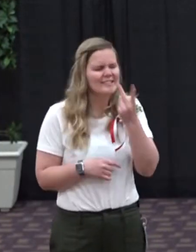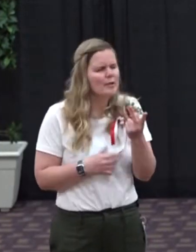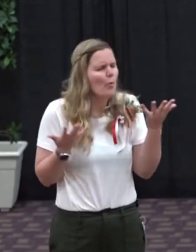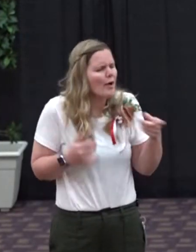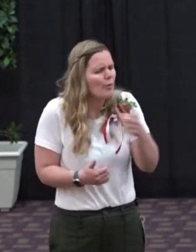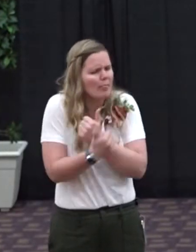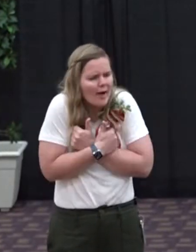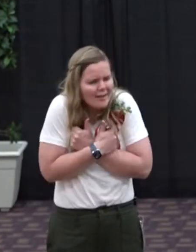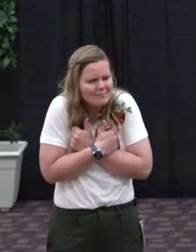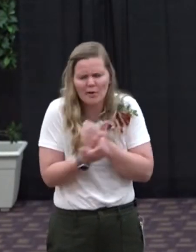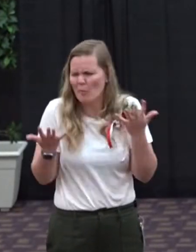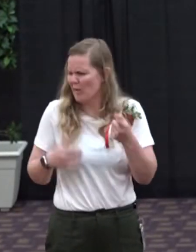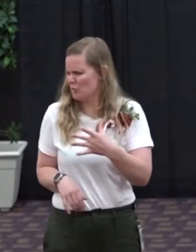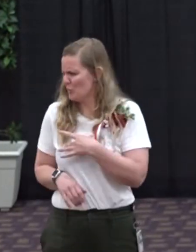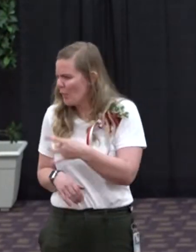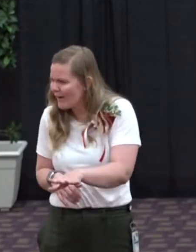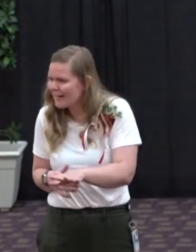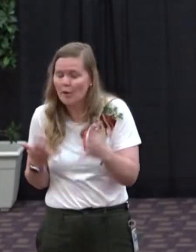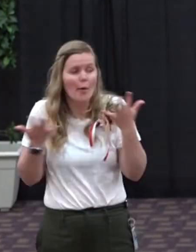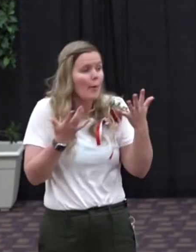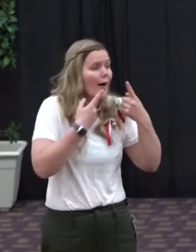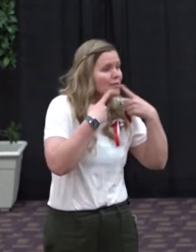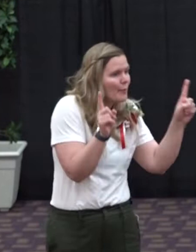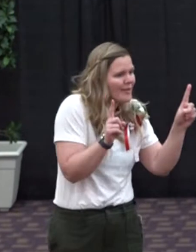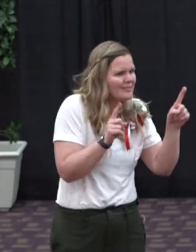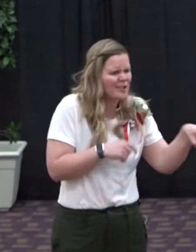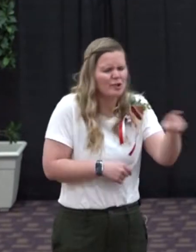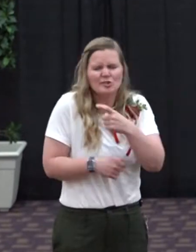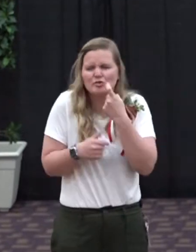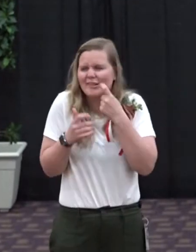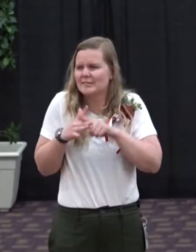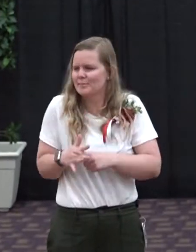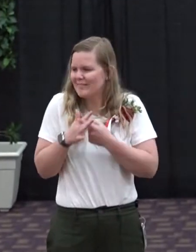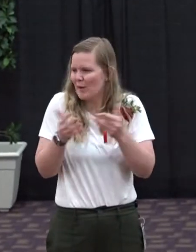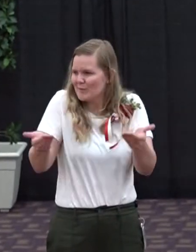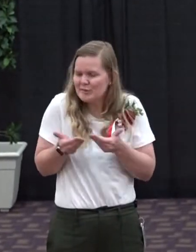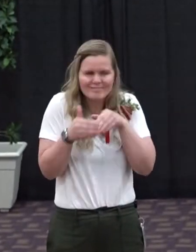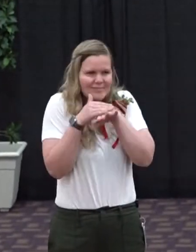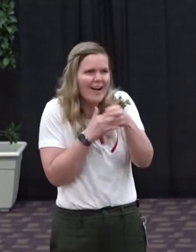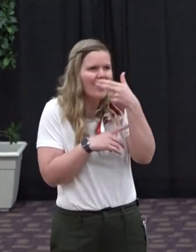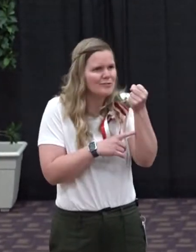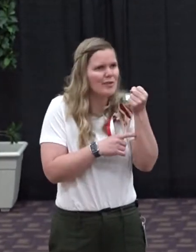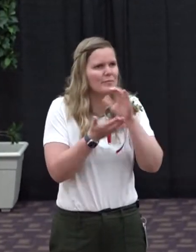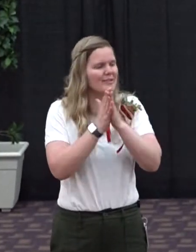When you get into high school, you're going to find what you love. What you don't like. What is successful for you.